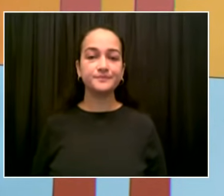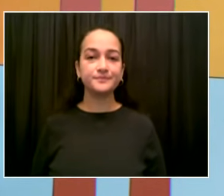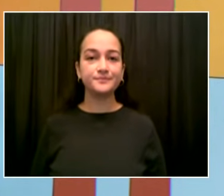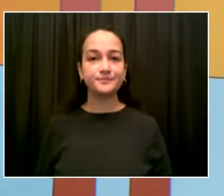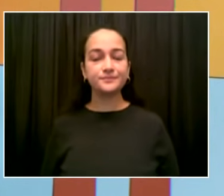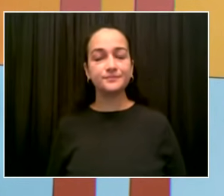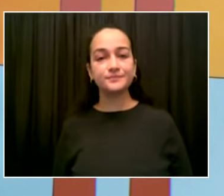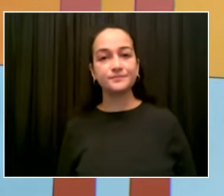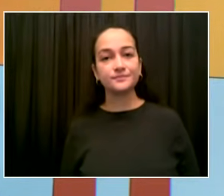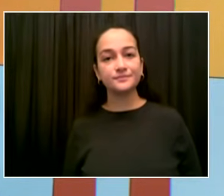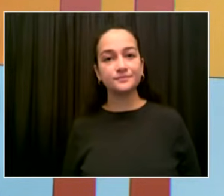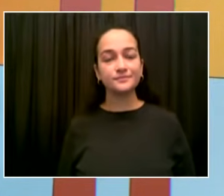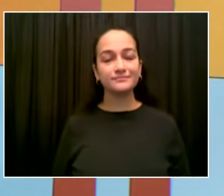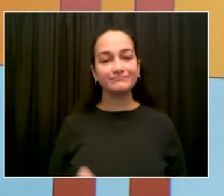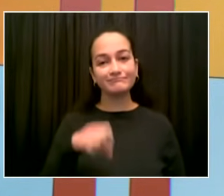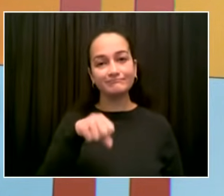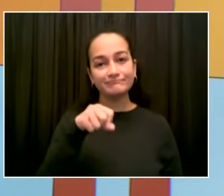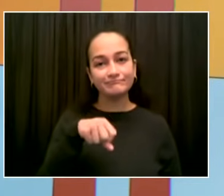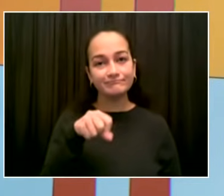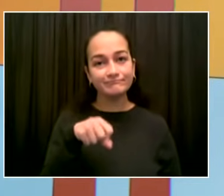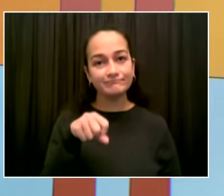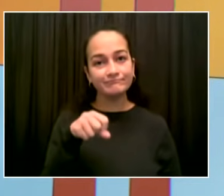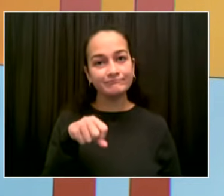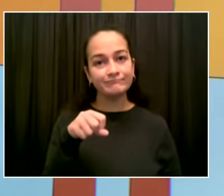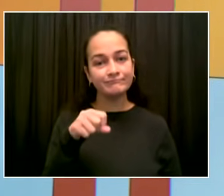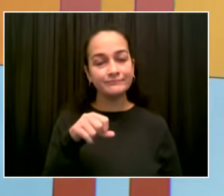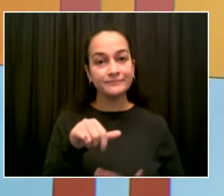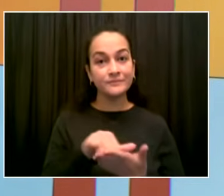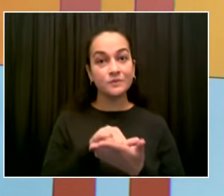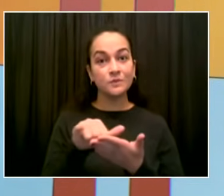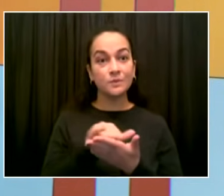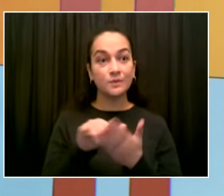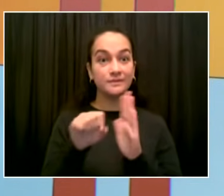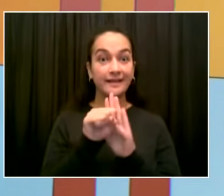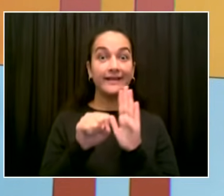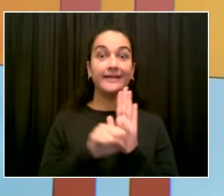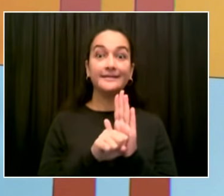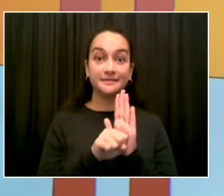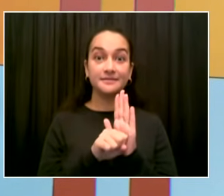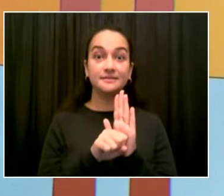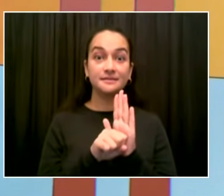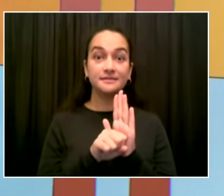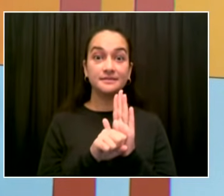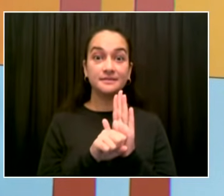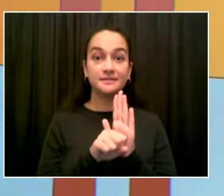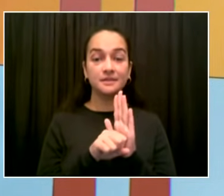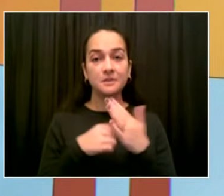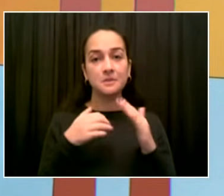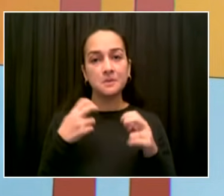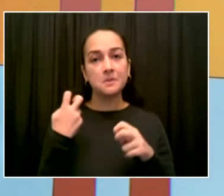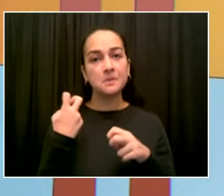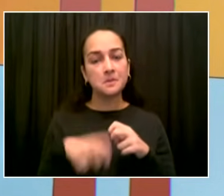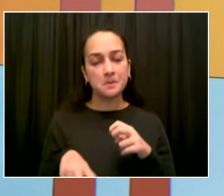MUCH, MAYOR. SO YOU KNOW JUST TO CLARIFY FROM THE OUTSET IS